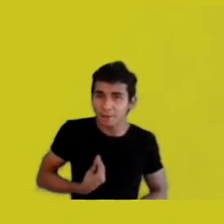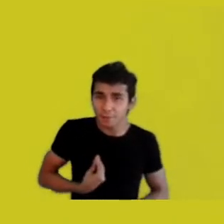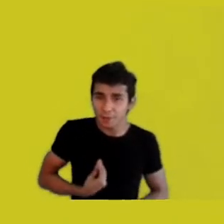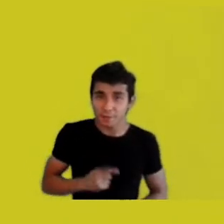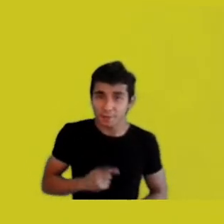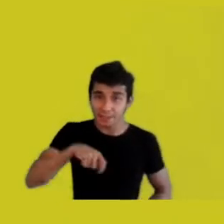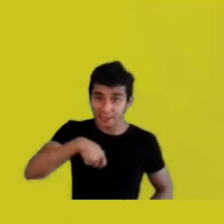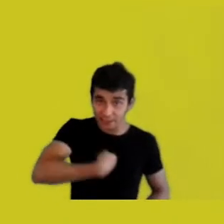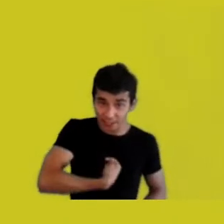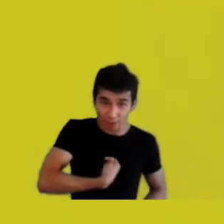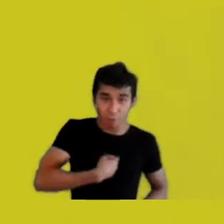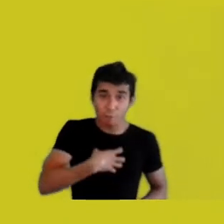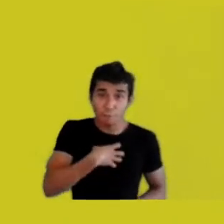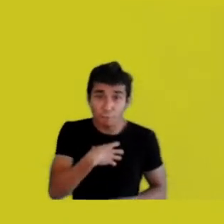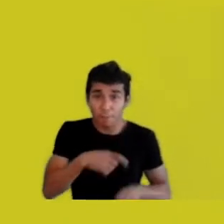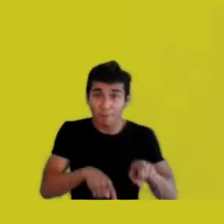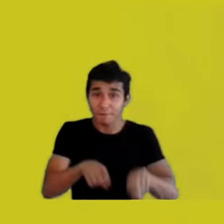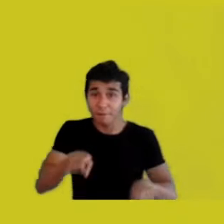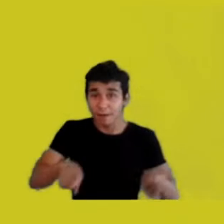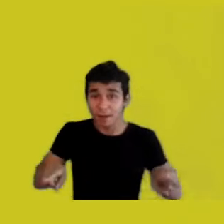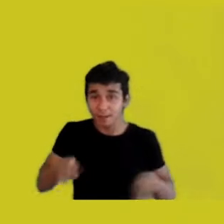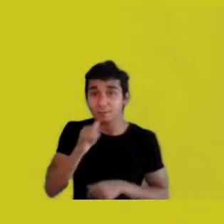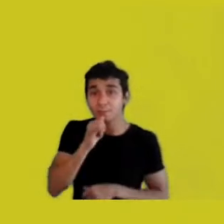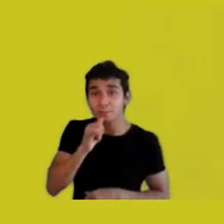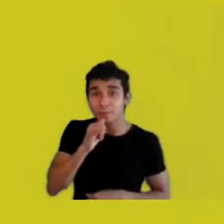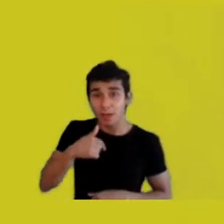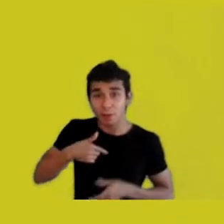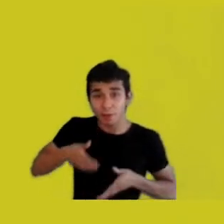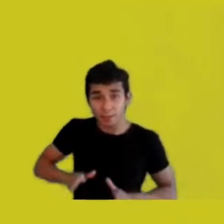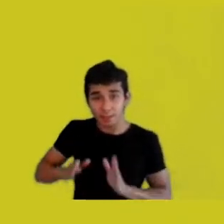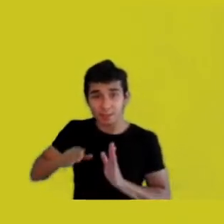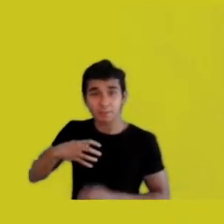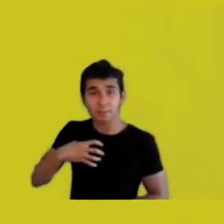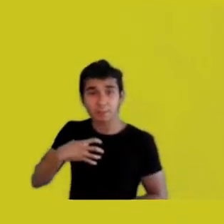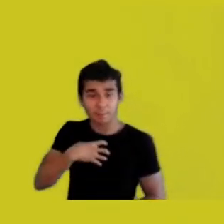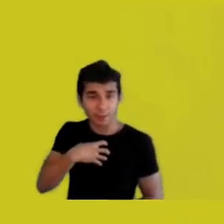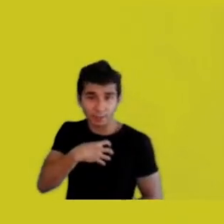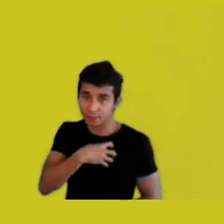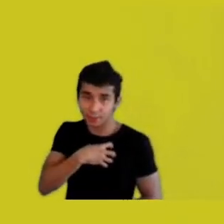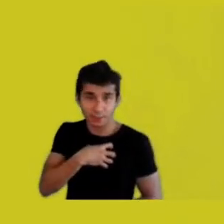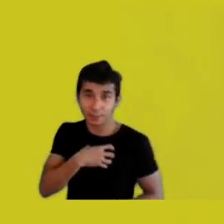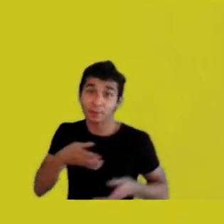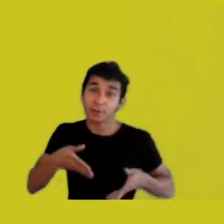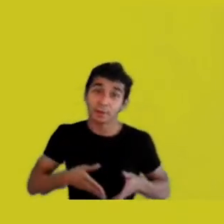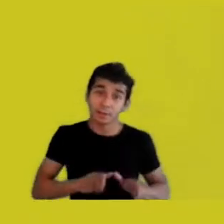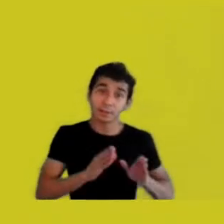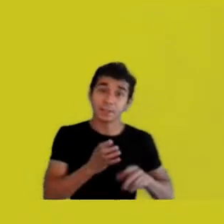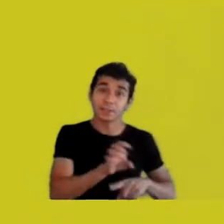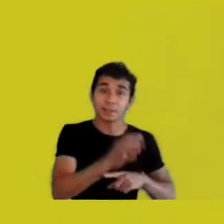but I’m not from Bahia, I’m from Espirito Santo”, and Espírito Santo may mean the State or something else,